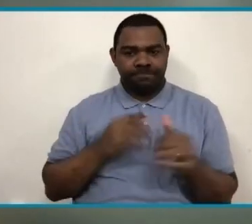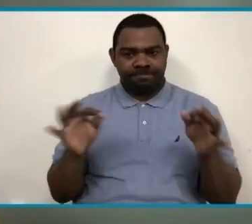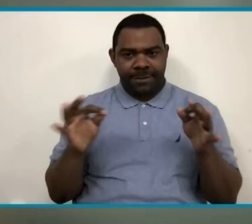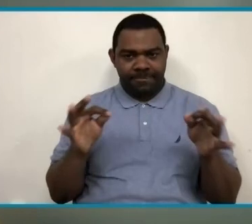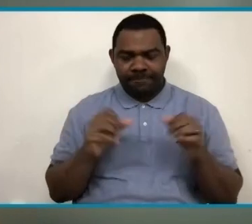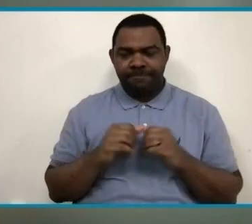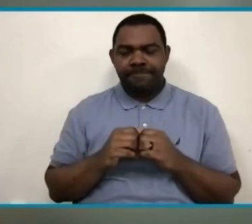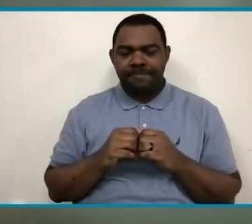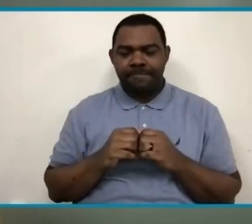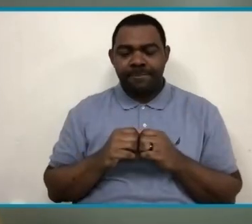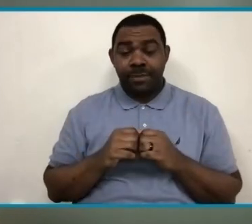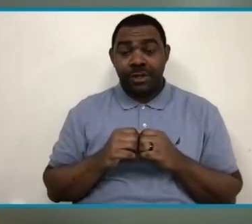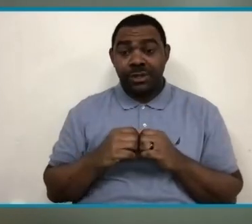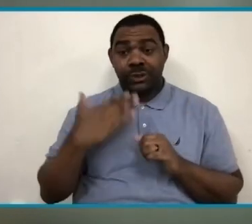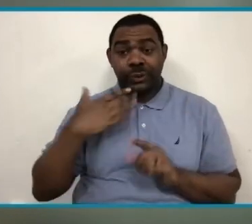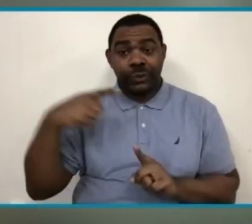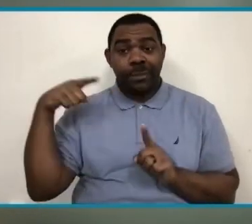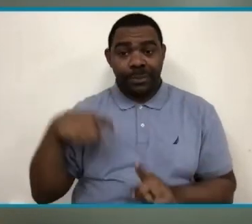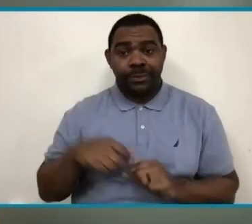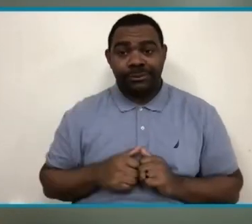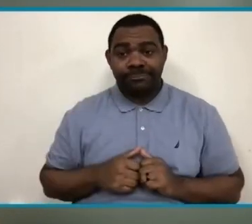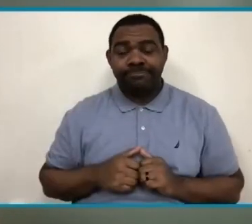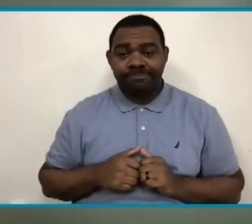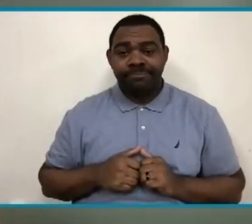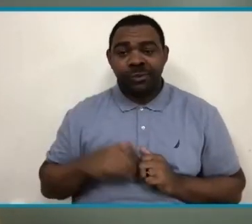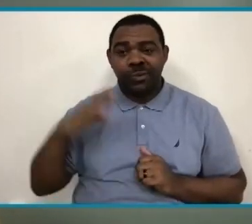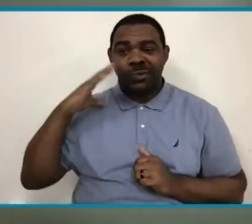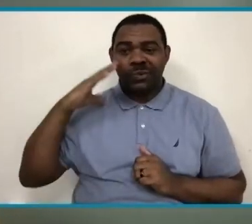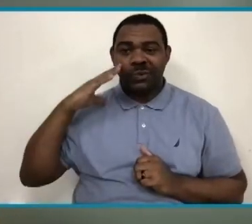We have … you know, thanks to the National Endowment for the Arts, the Departments of